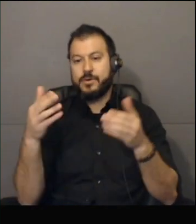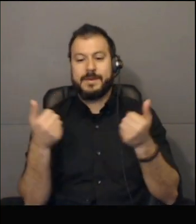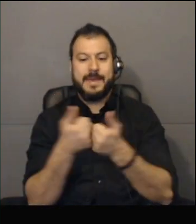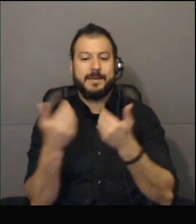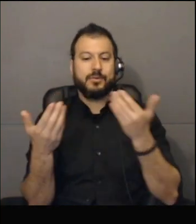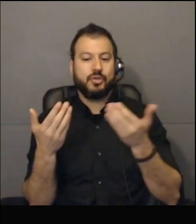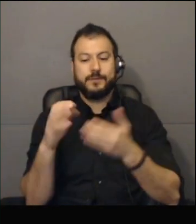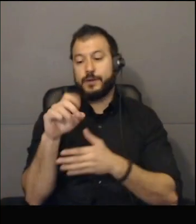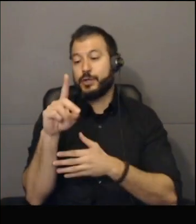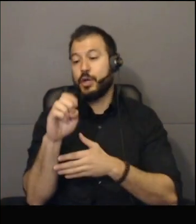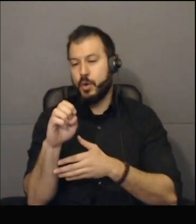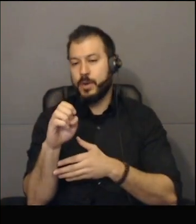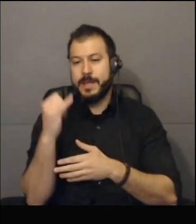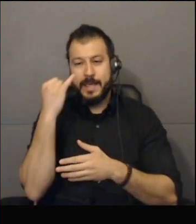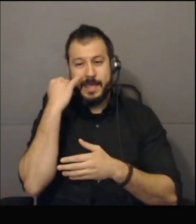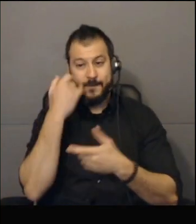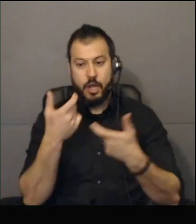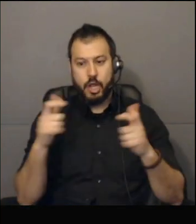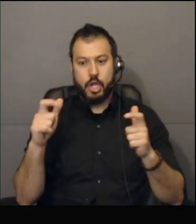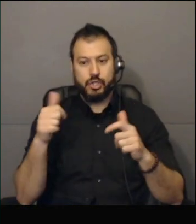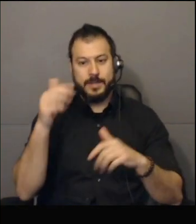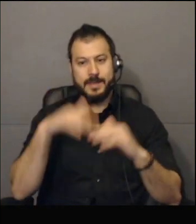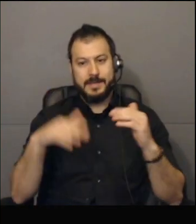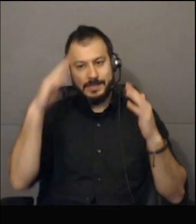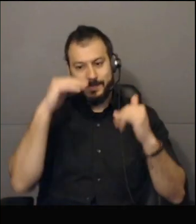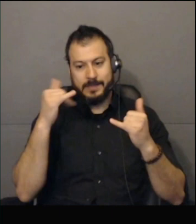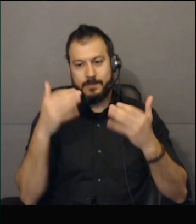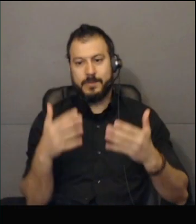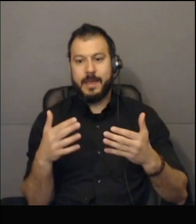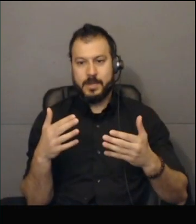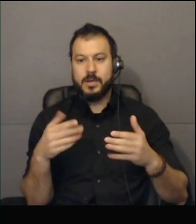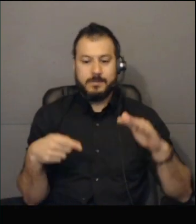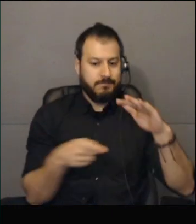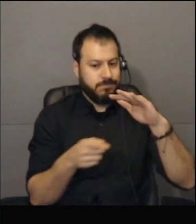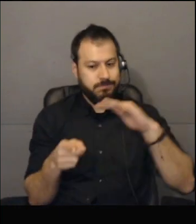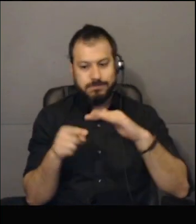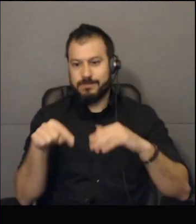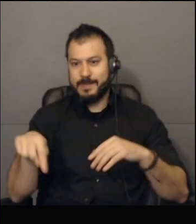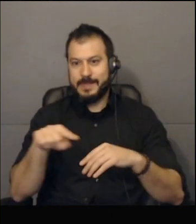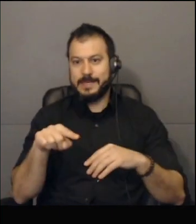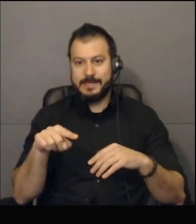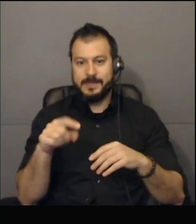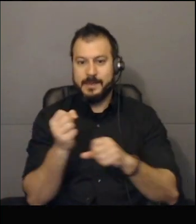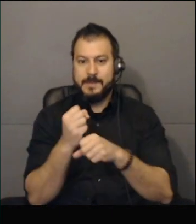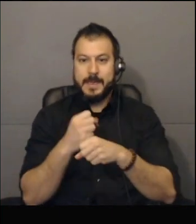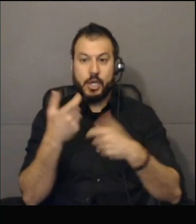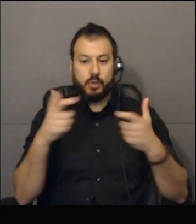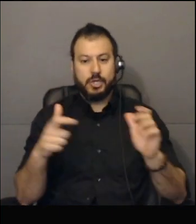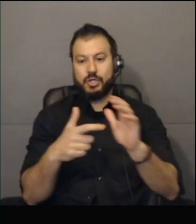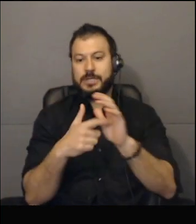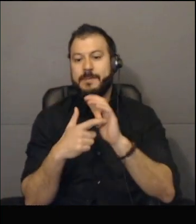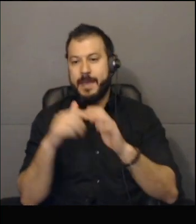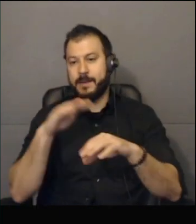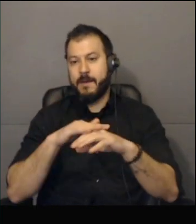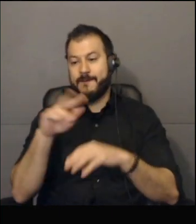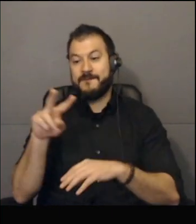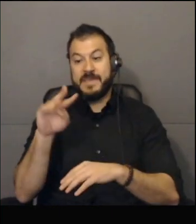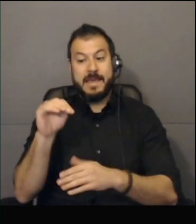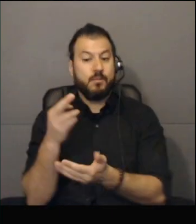If a larger than expected number of players traverse these routes that generate greater demand on VM resource is you